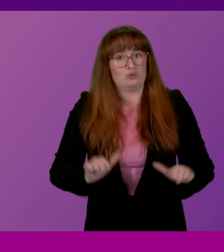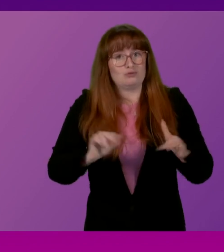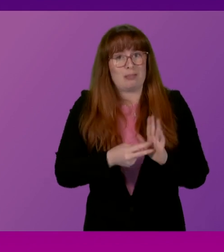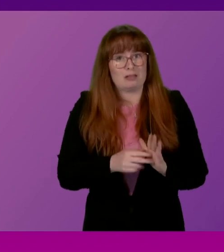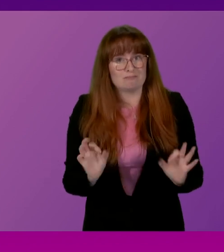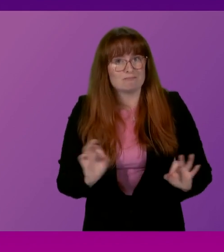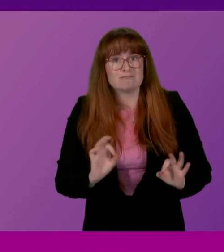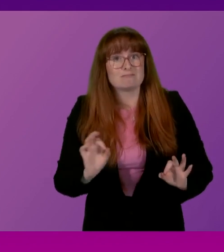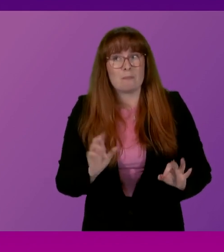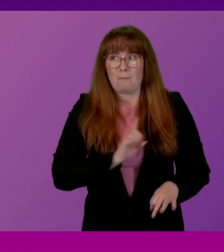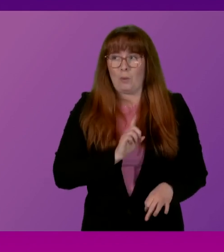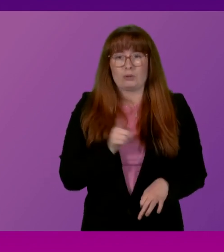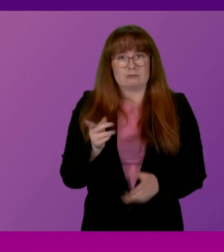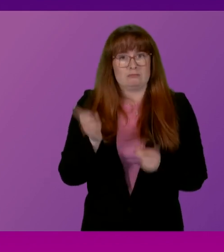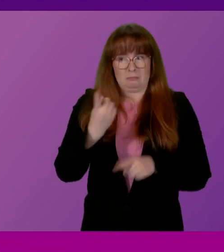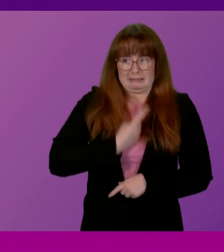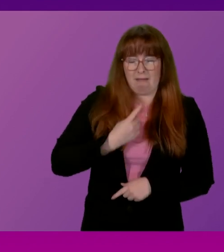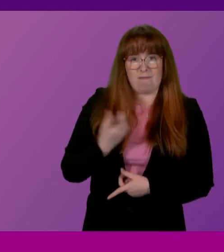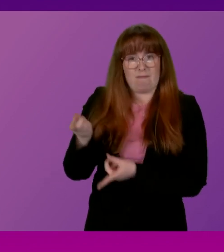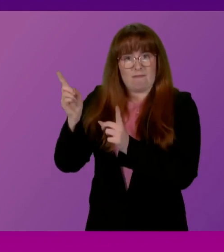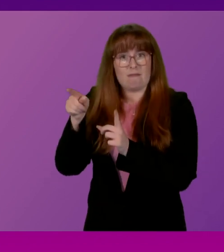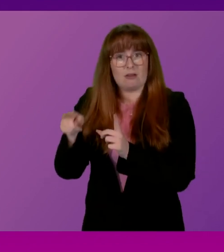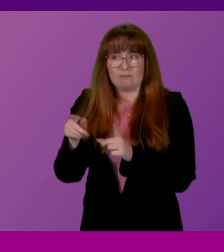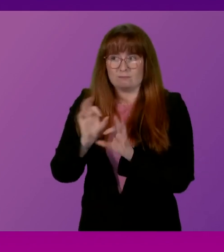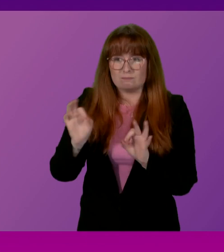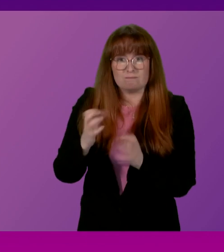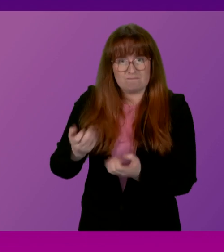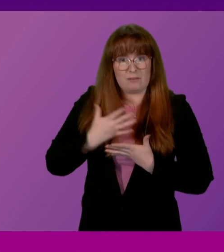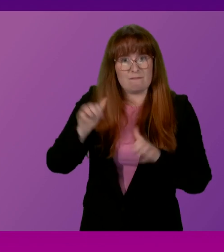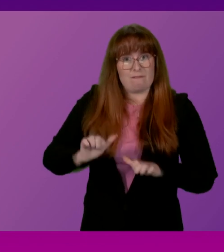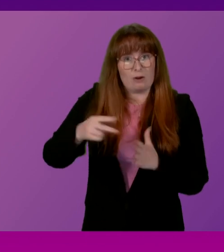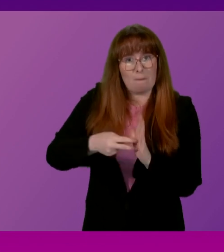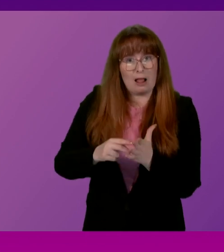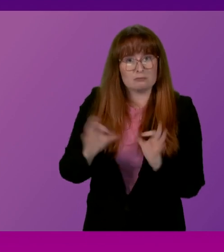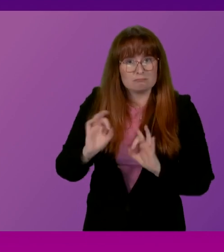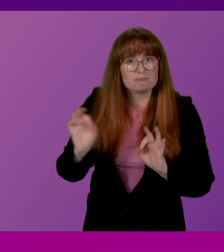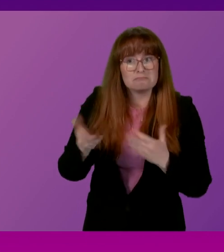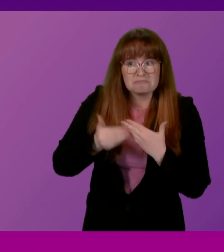Neither the Cabinet Secretary for Justice and Home Affairs nor I have seen any finalised plans for the police estate in Lanarkshire.